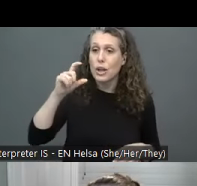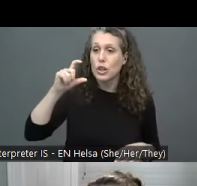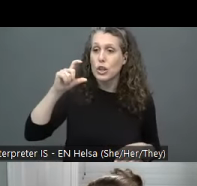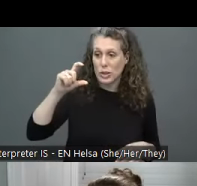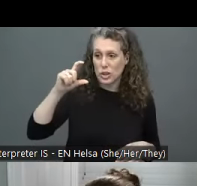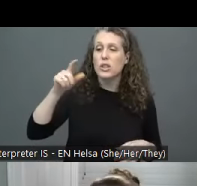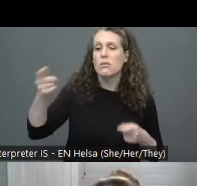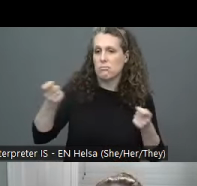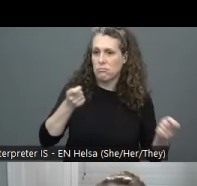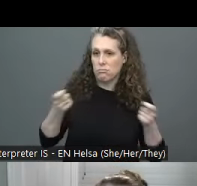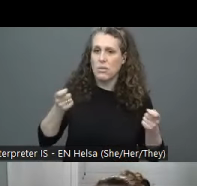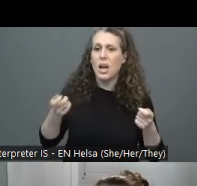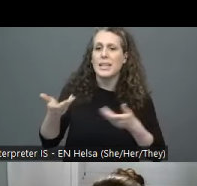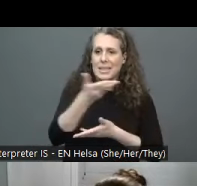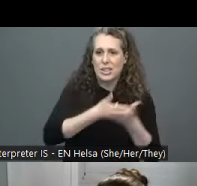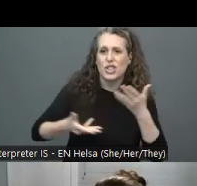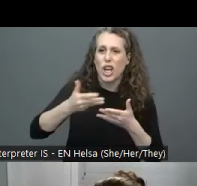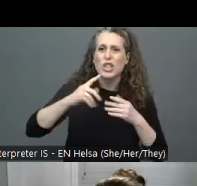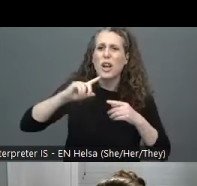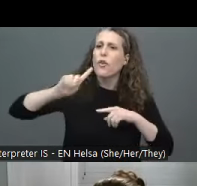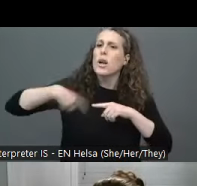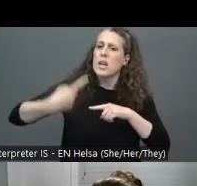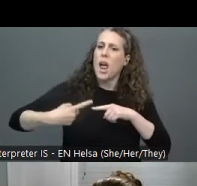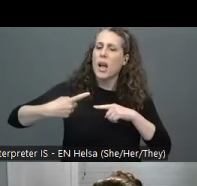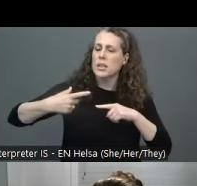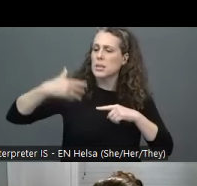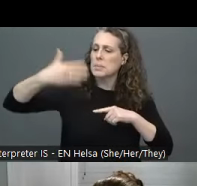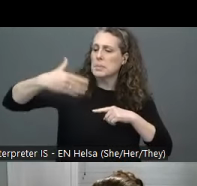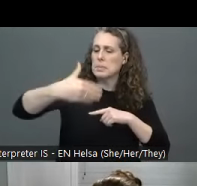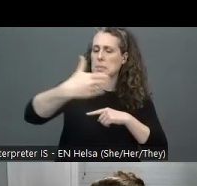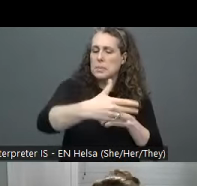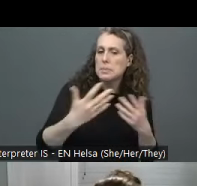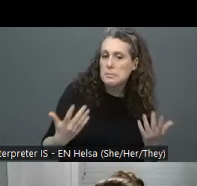could be the next steps and which of these are we already doing, which could maybe are there